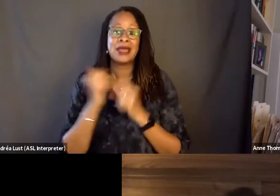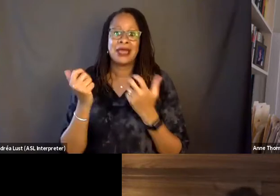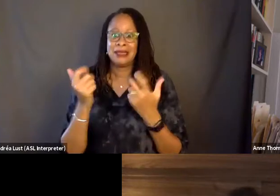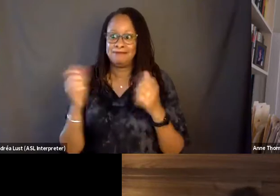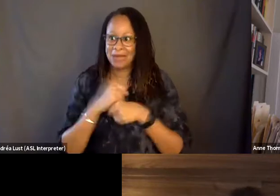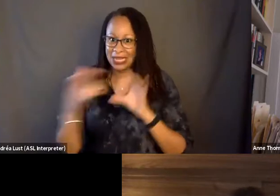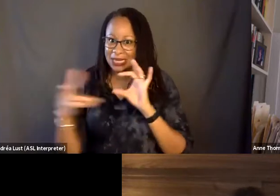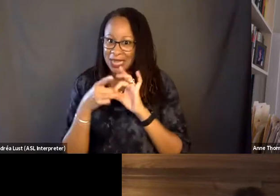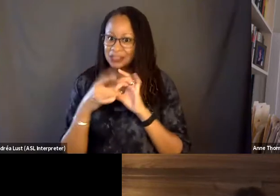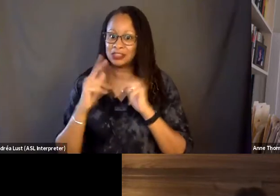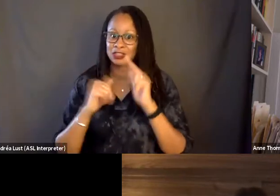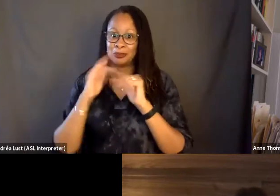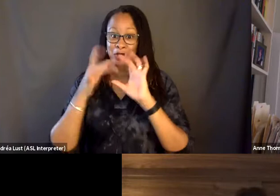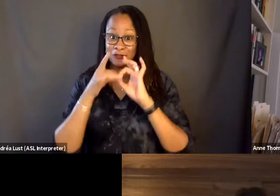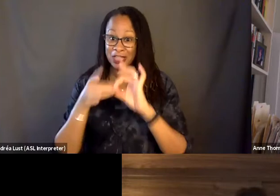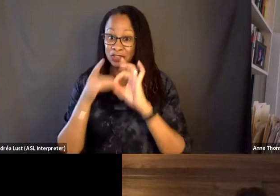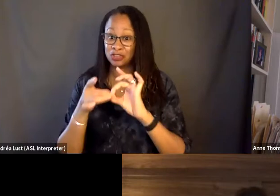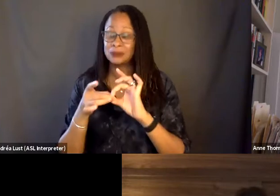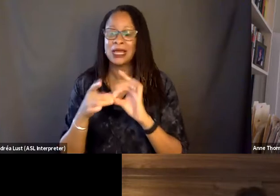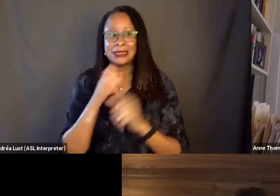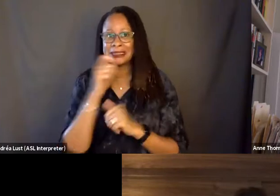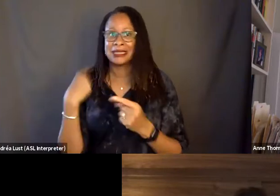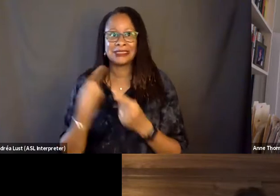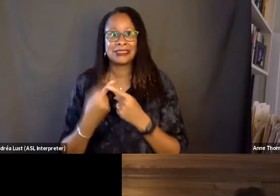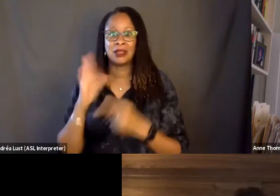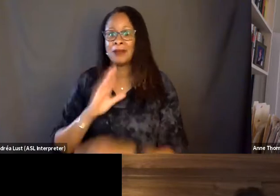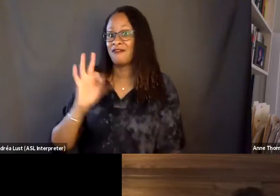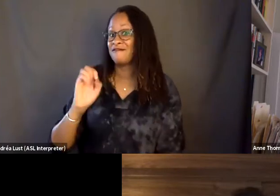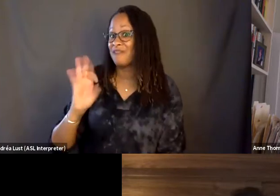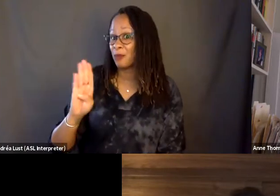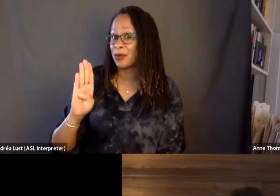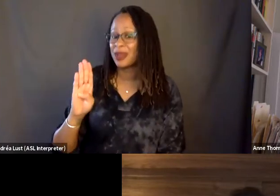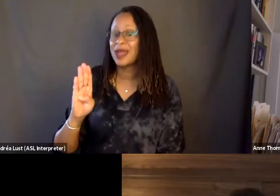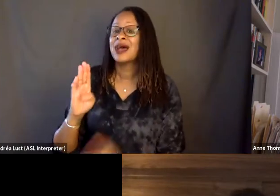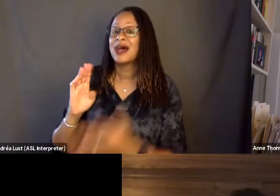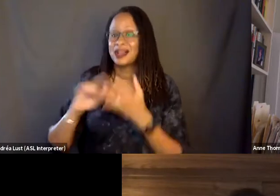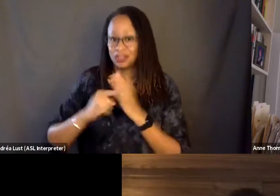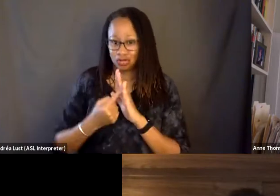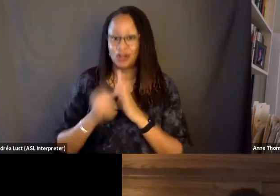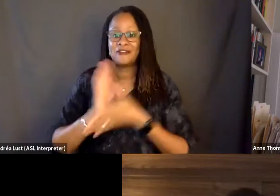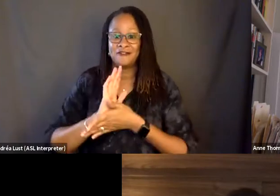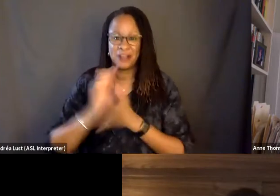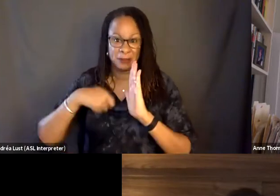it was really not until about February that I was able to actually start filming.